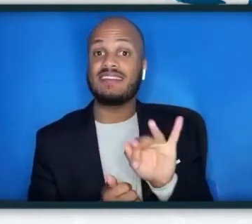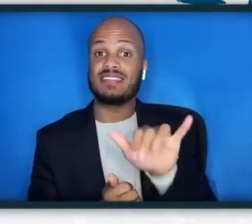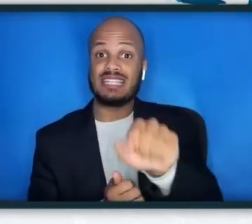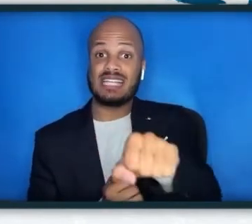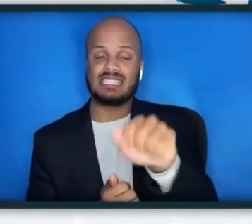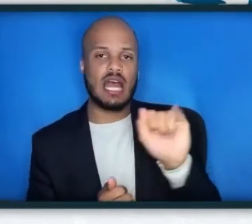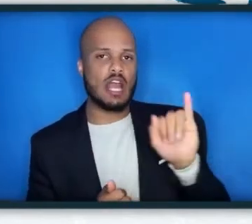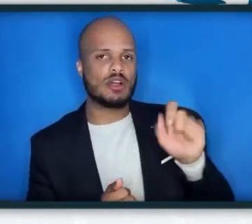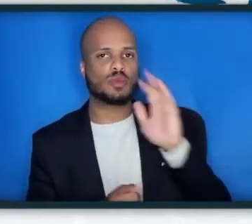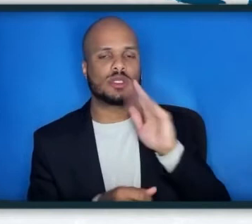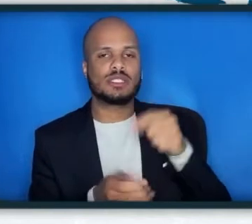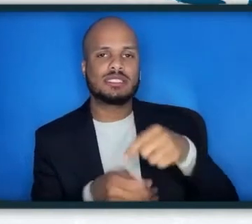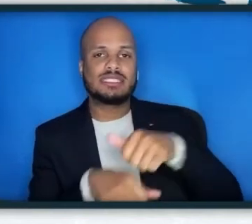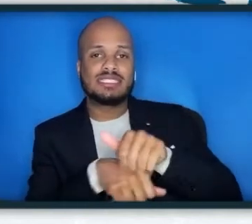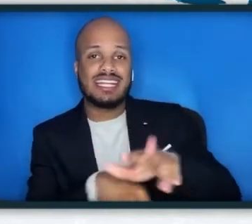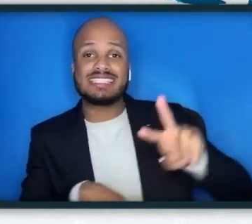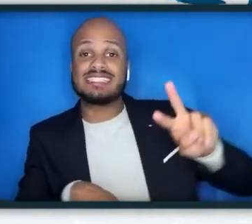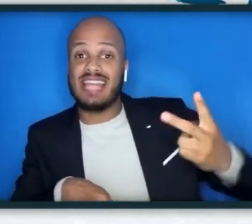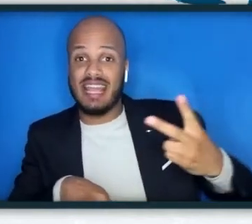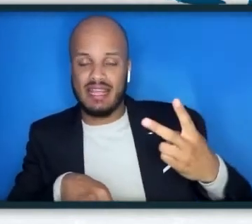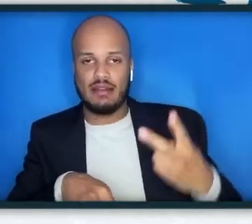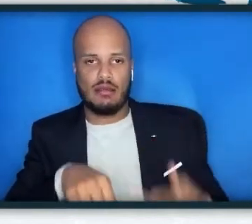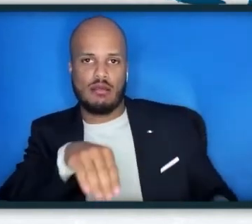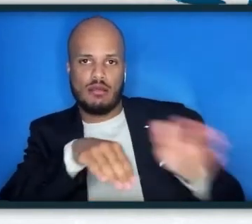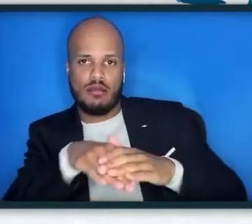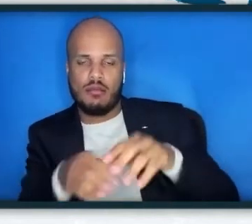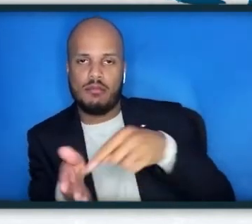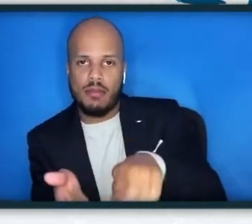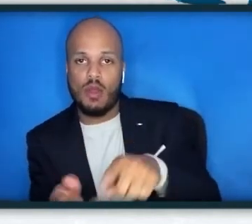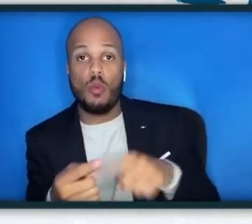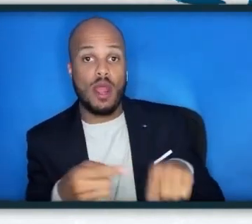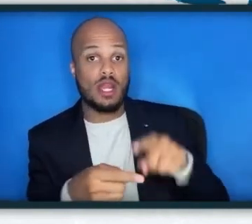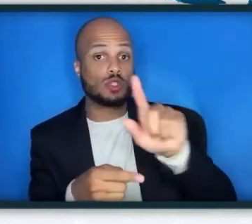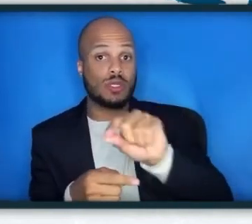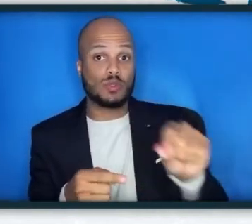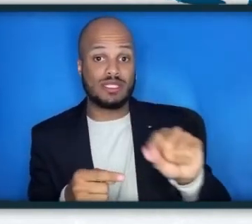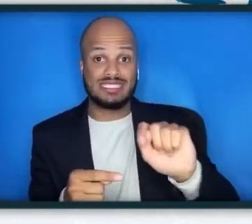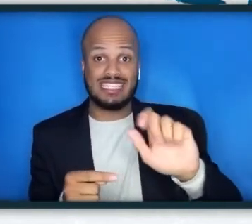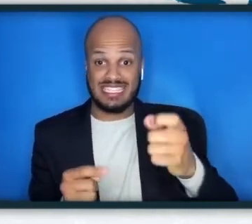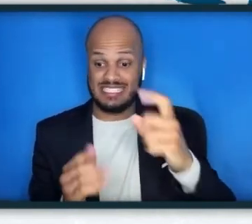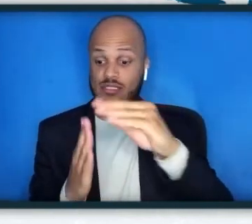a second top-up payment once your 2020 tax return is processed.